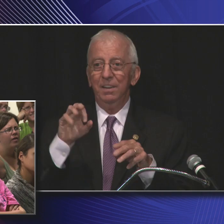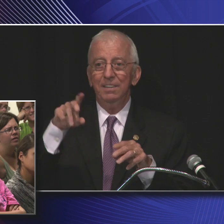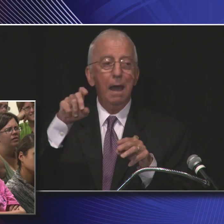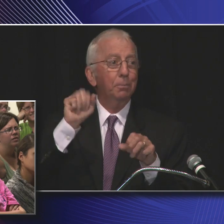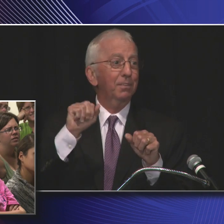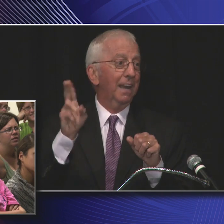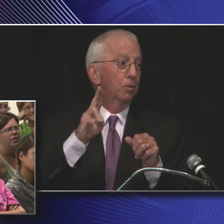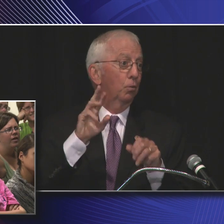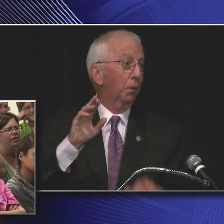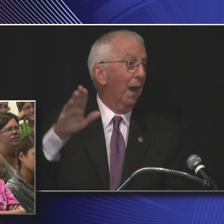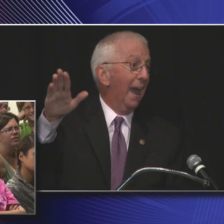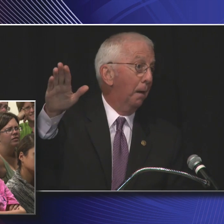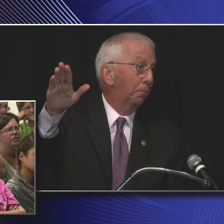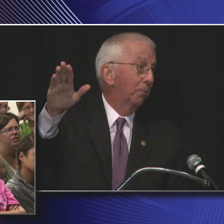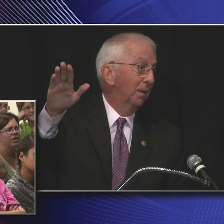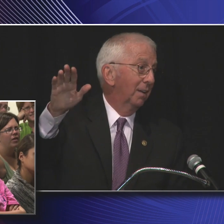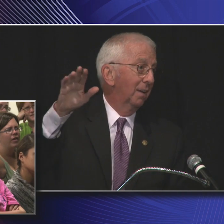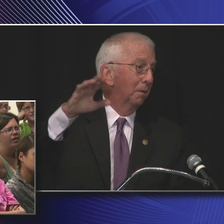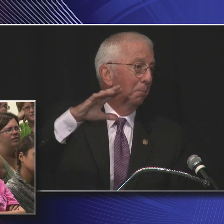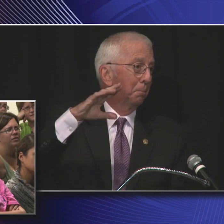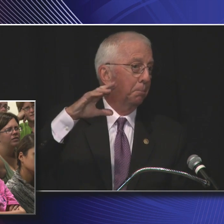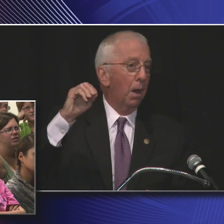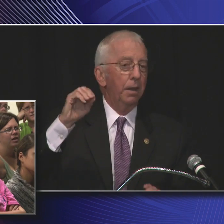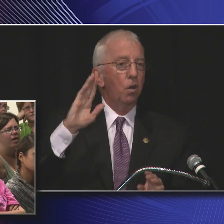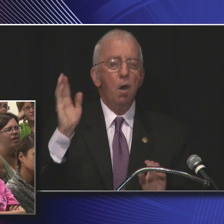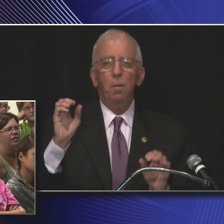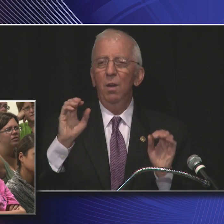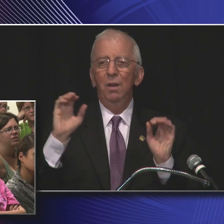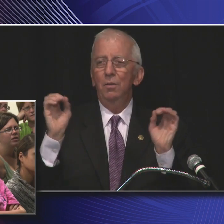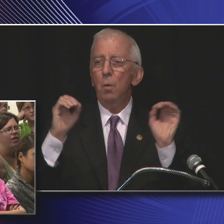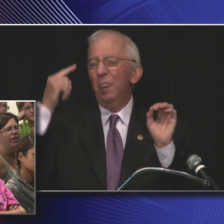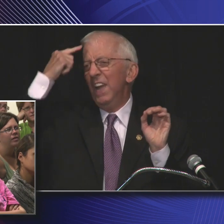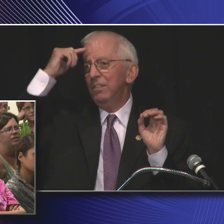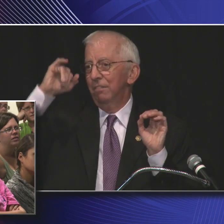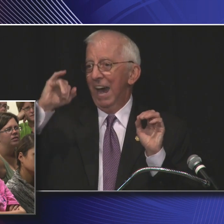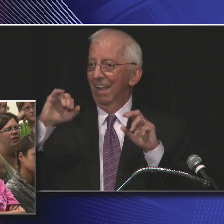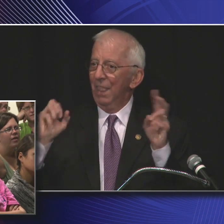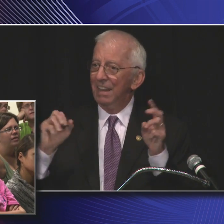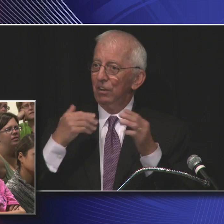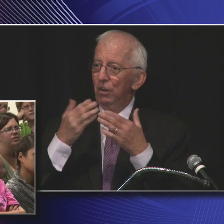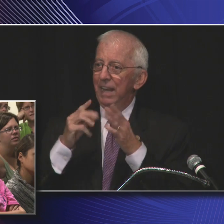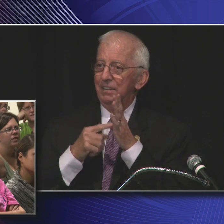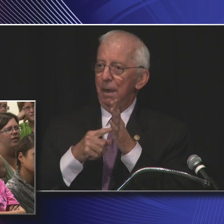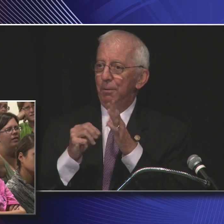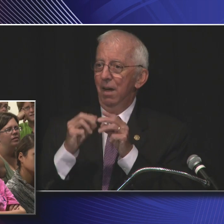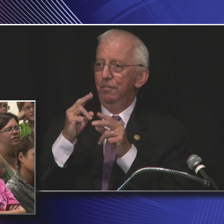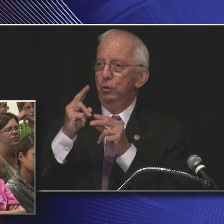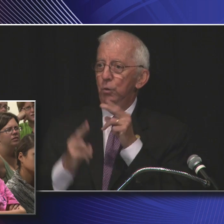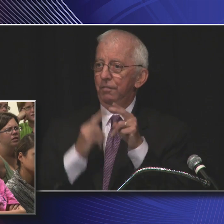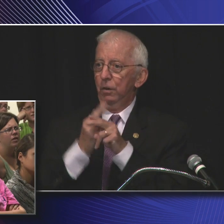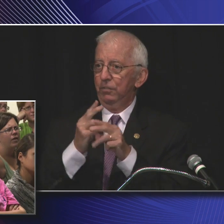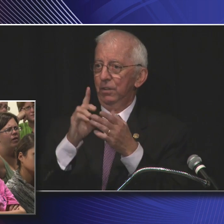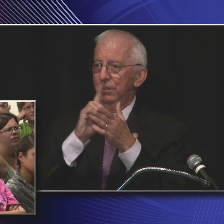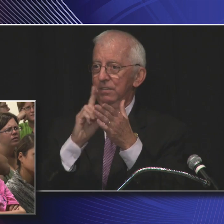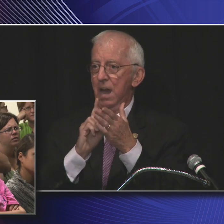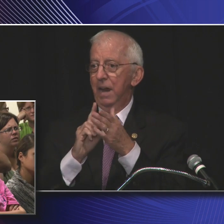the steps can use the ramp. But nope, no one thinks of that. That's a good example of universal design,